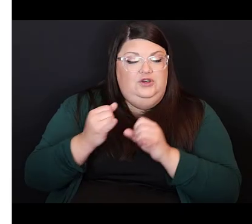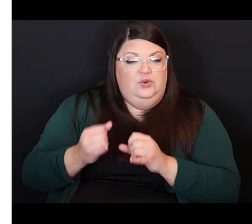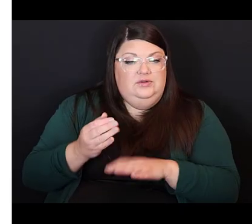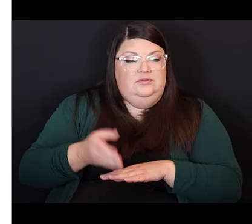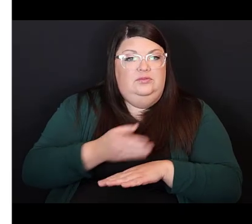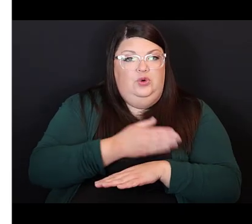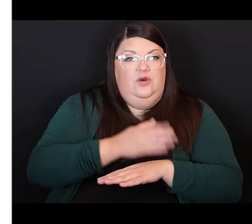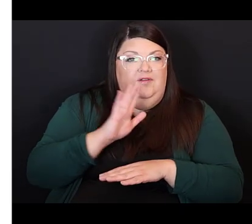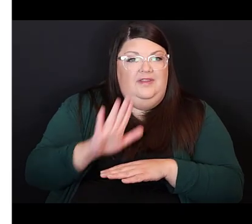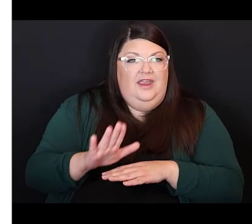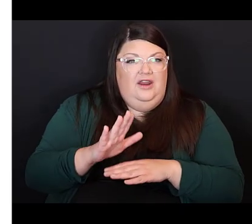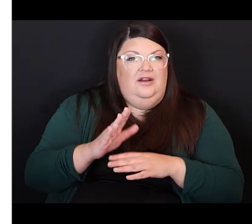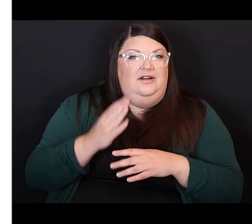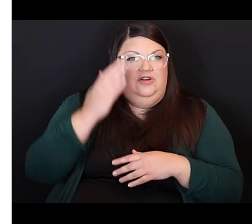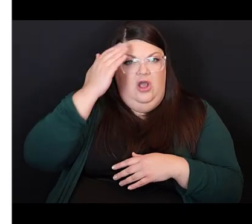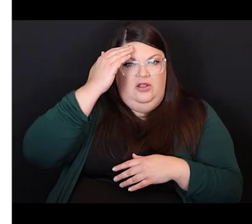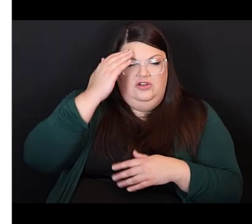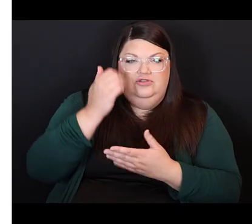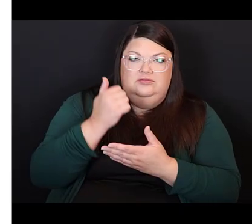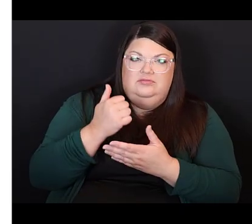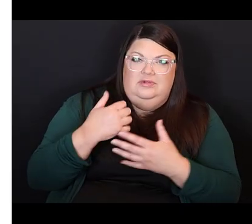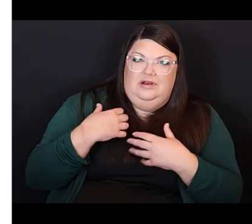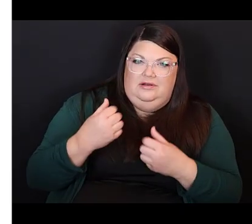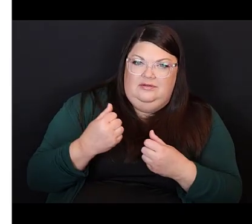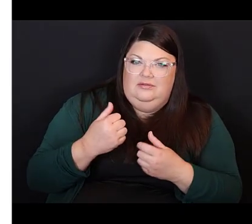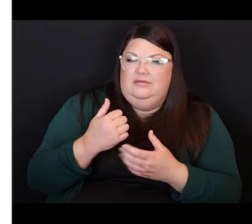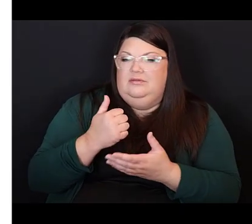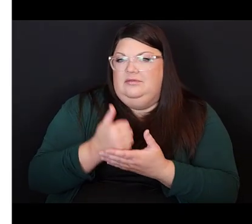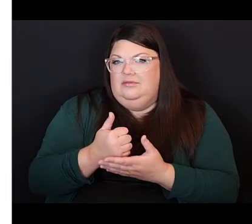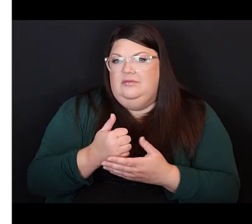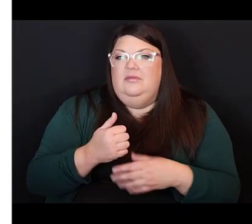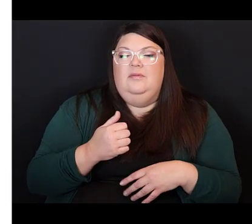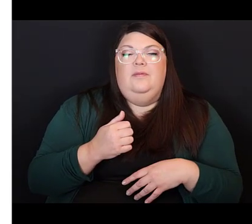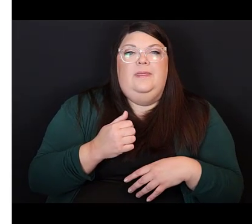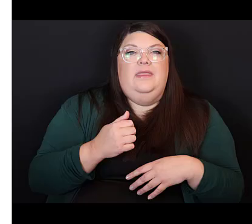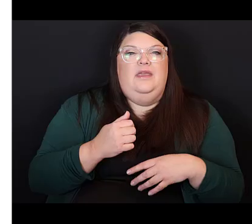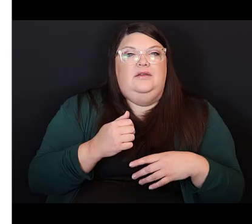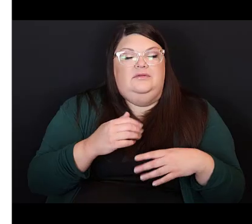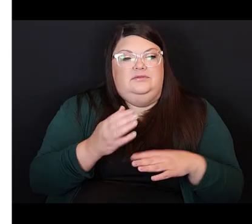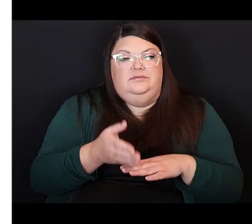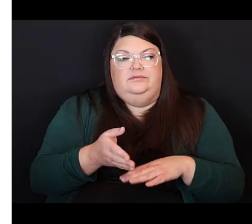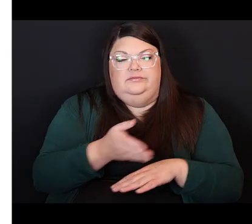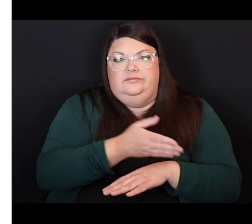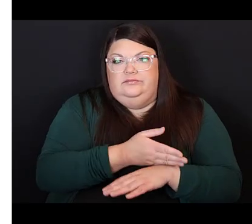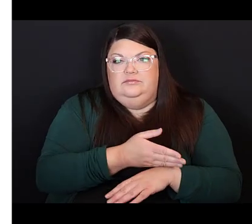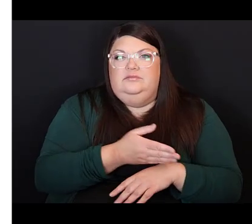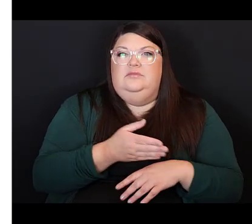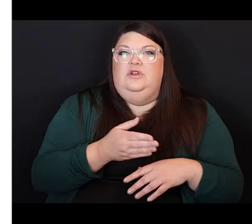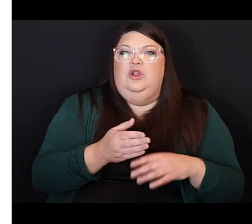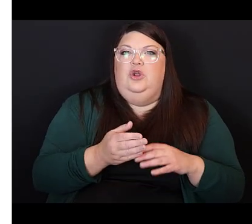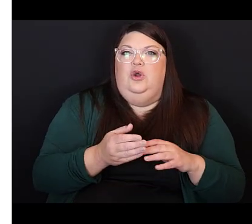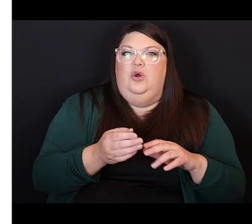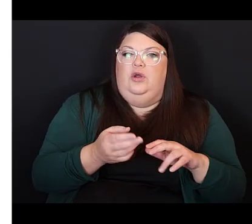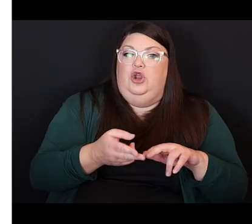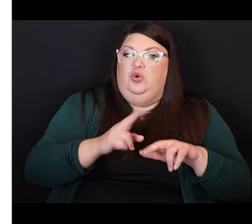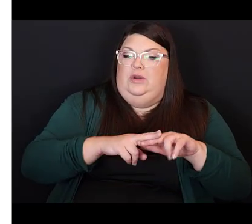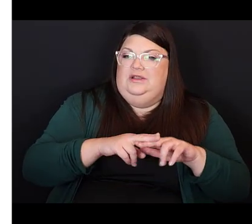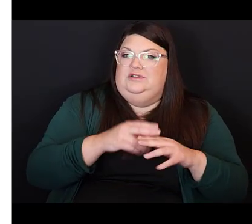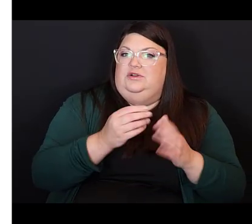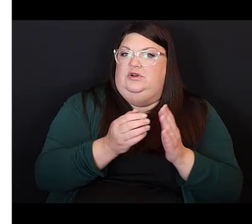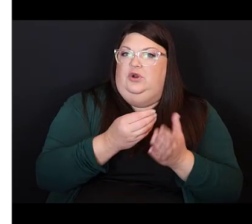knowledge and health with services to support increased wages, improved finances, and access.